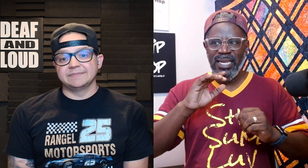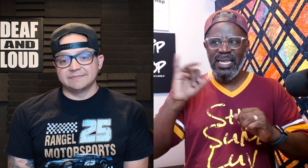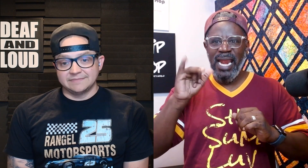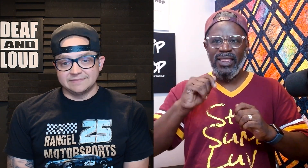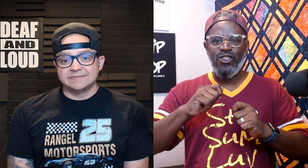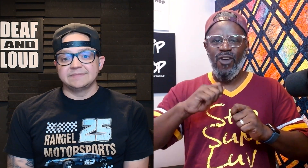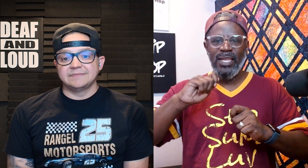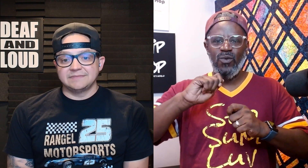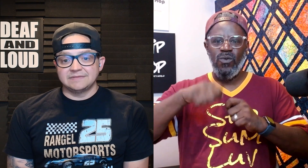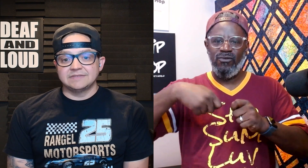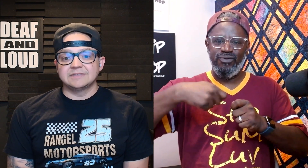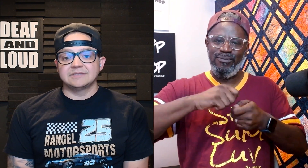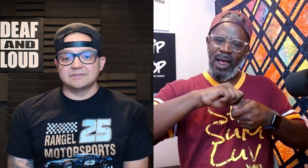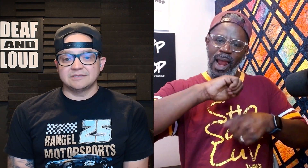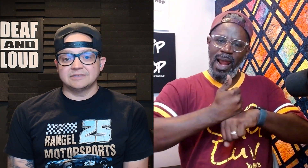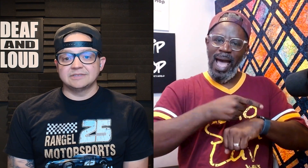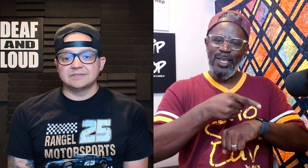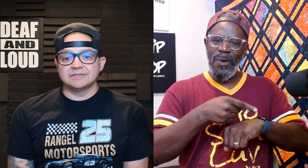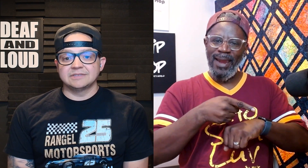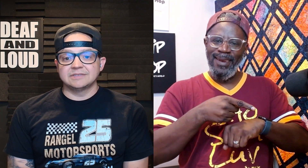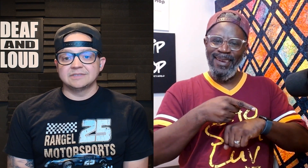And it's like they're trying to lock you in.